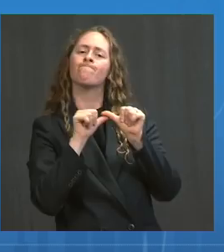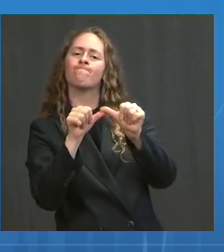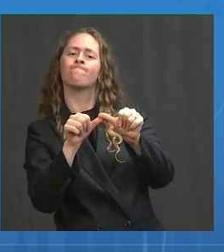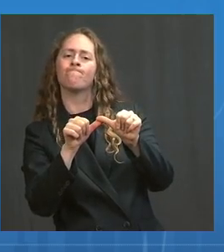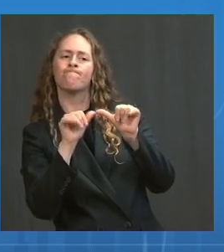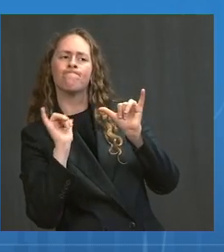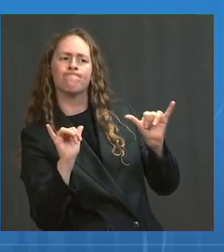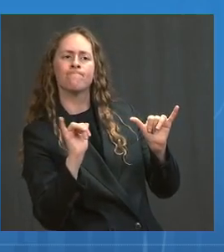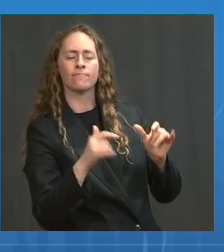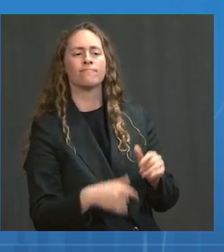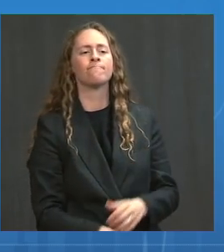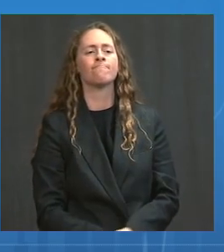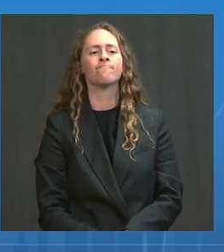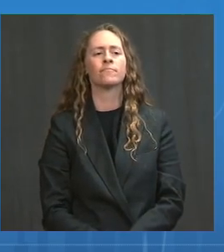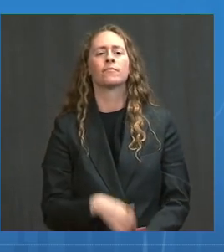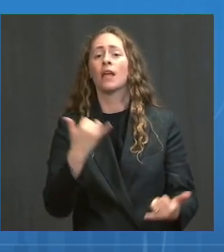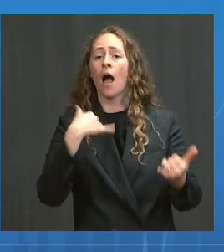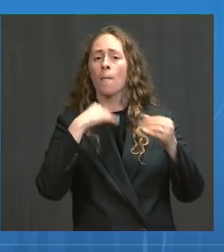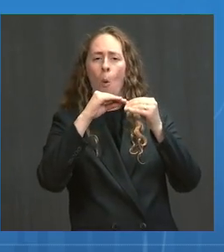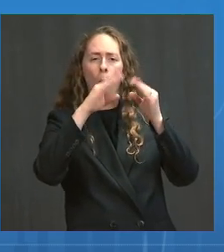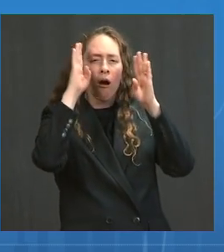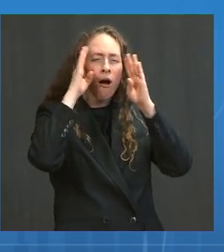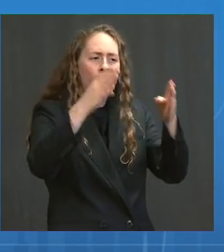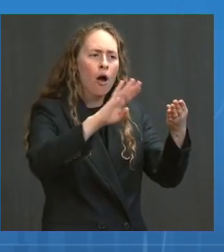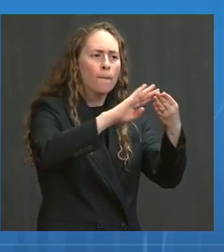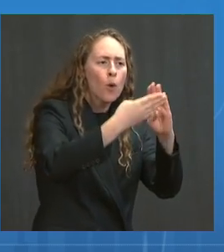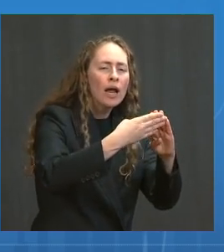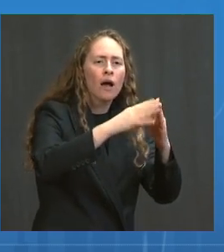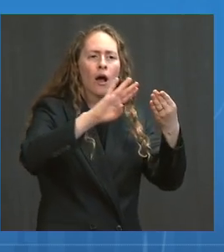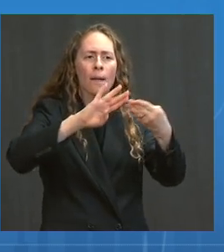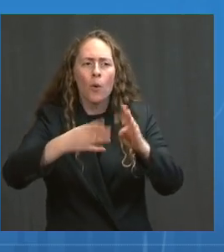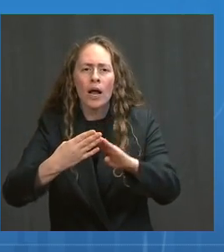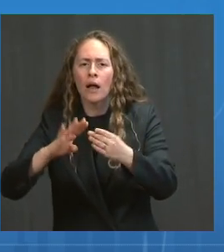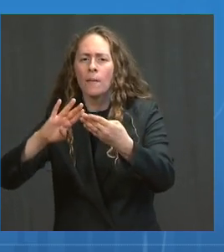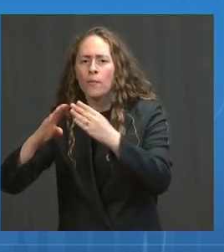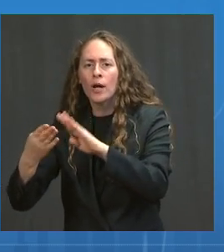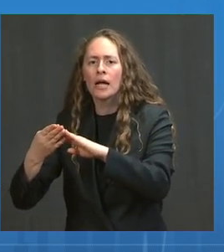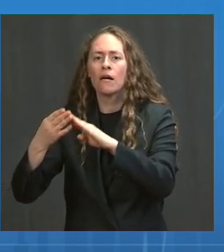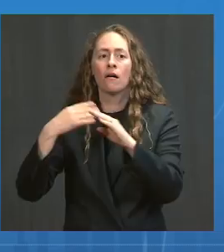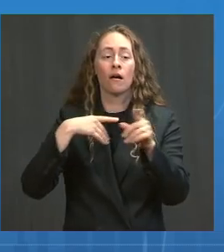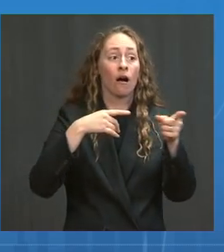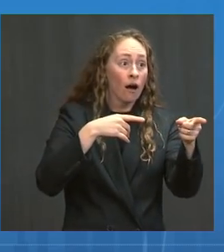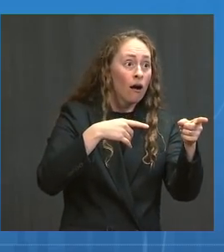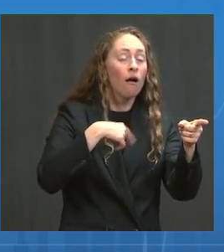community by community -- meeting people where they are: in places of worship,